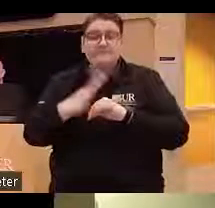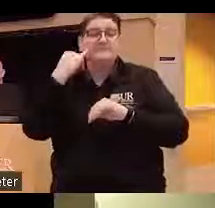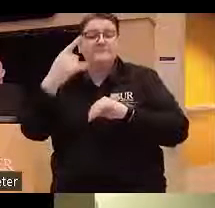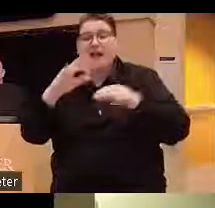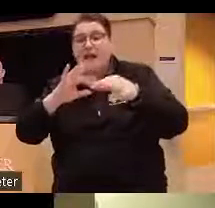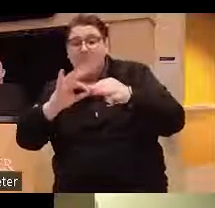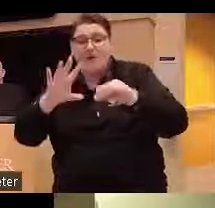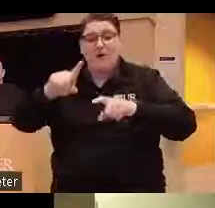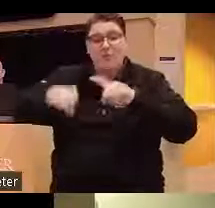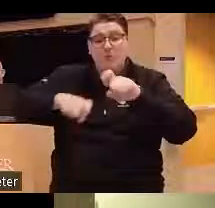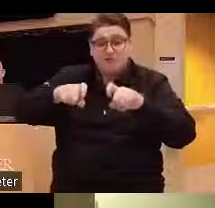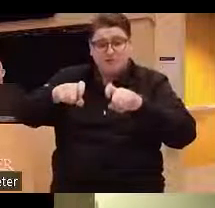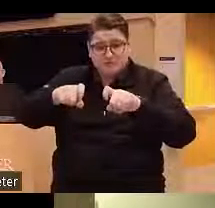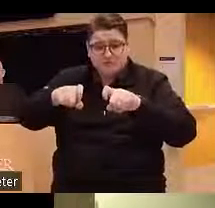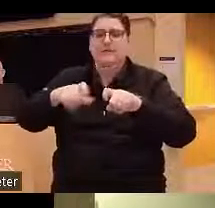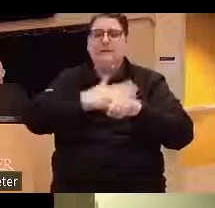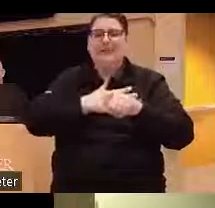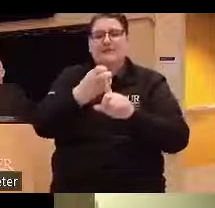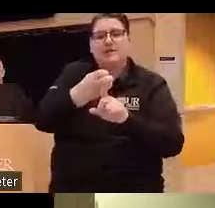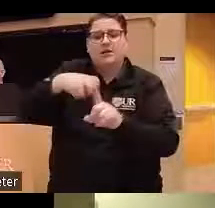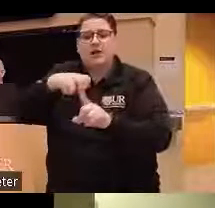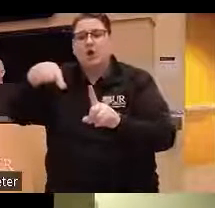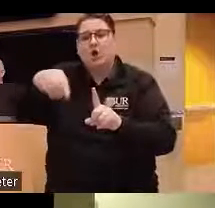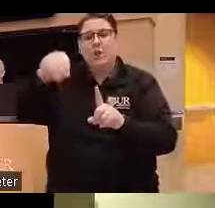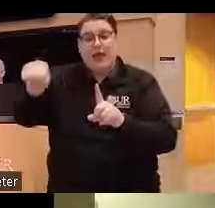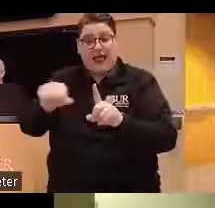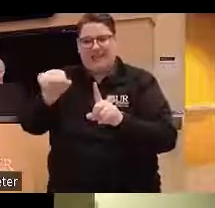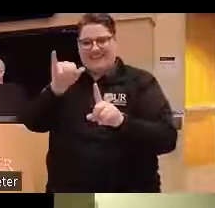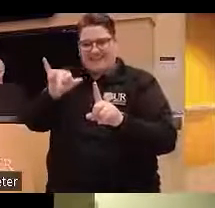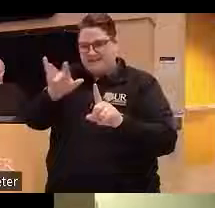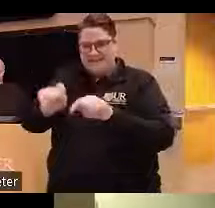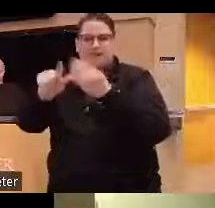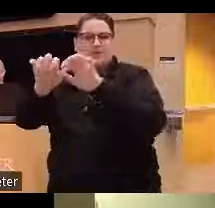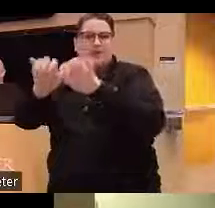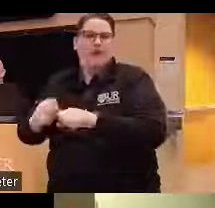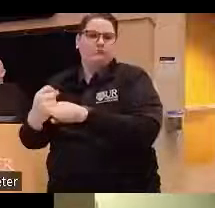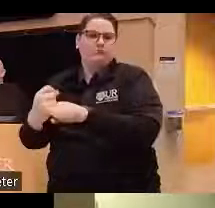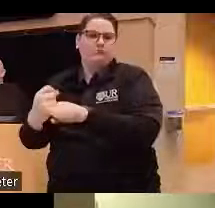if you do please put those in the Q&A box and I'll read those off at the end get through as